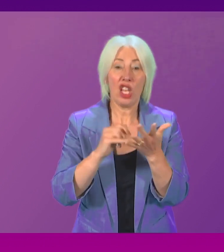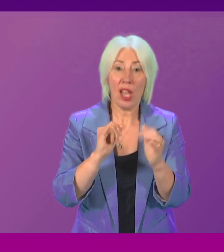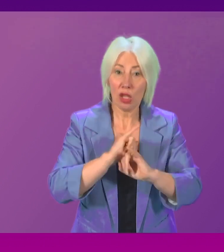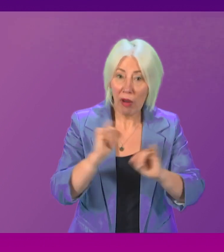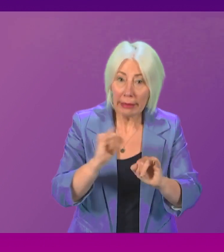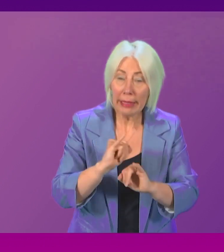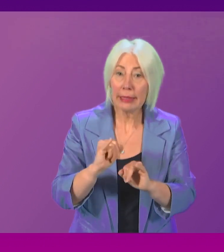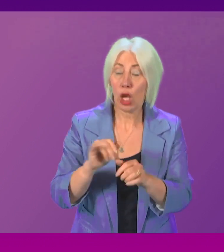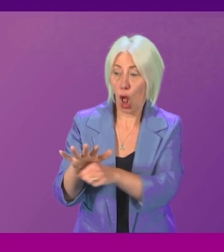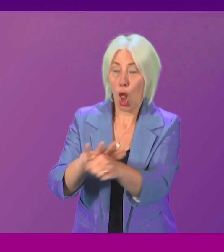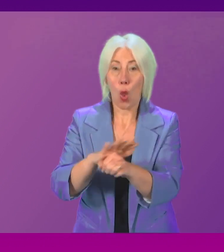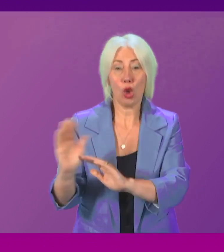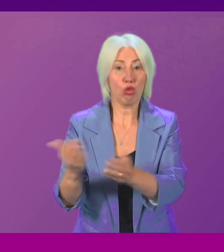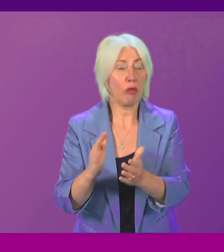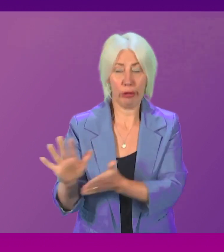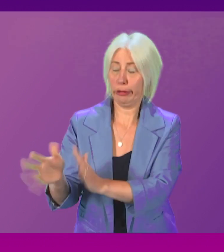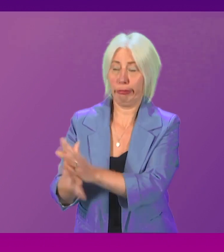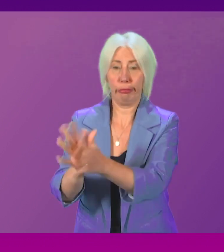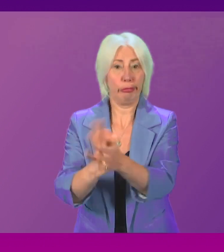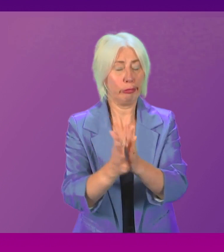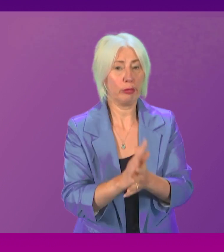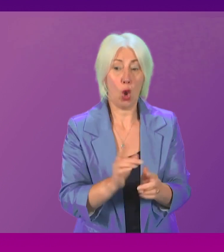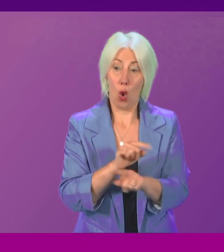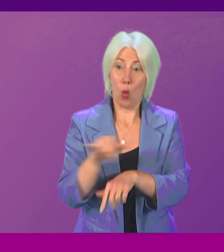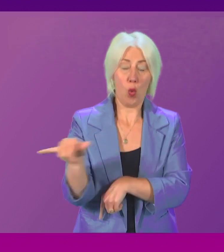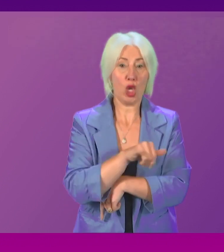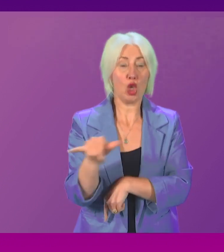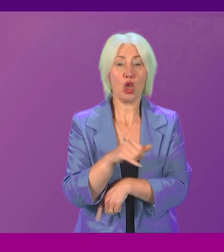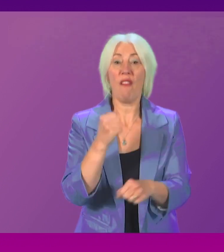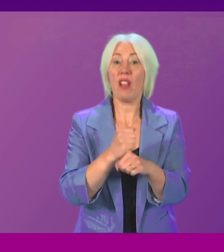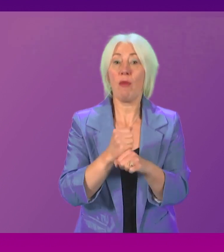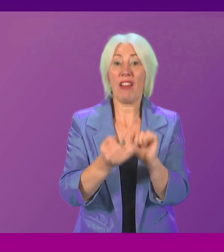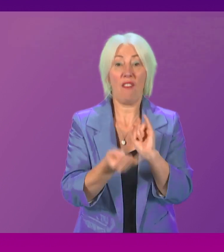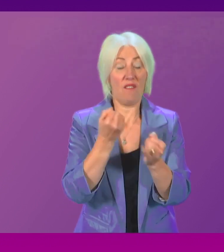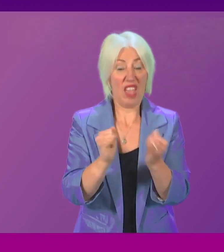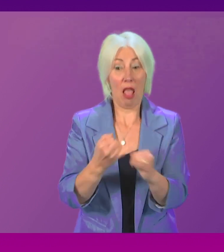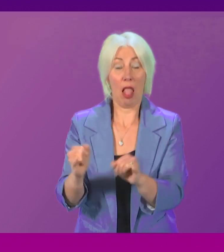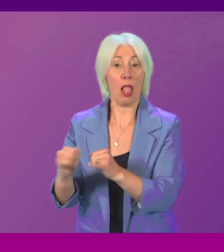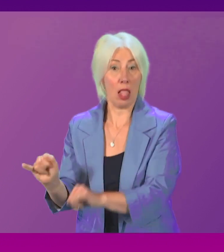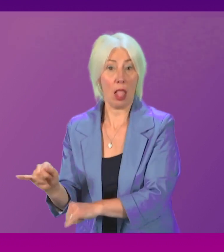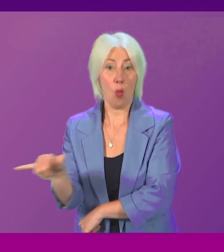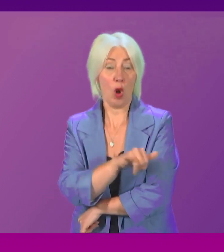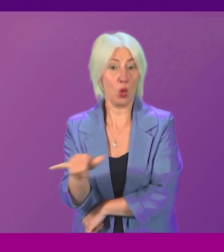local services, which of her Government’s many failures does the First Minister think that her successor needs to address first?